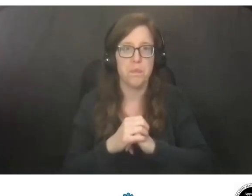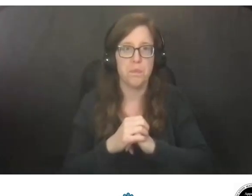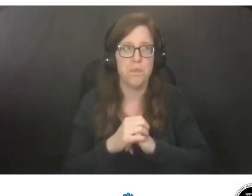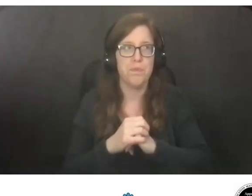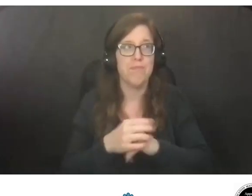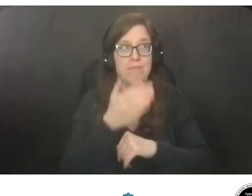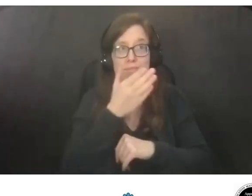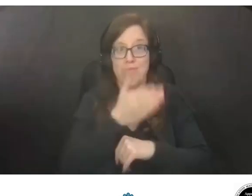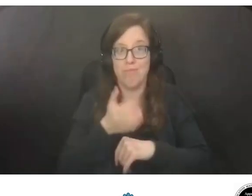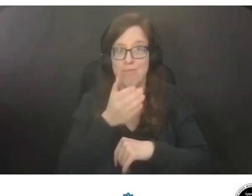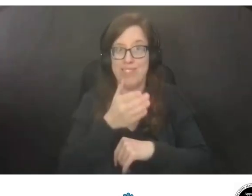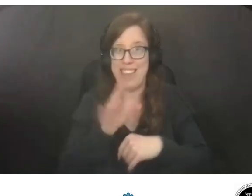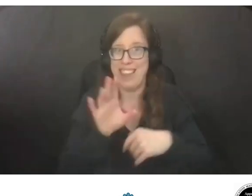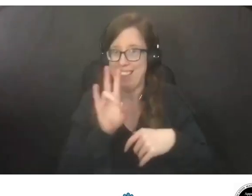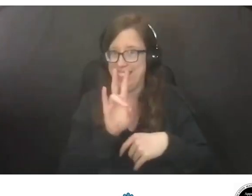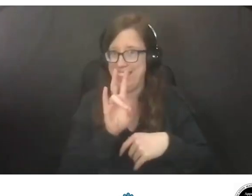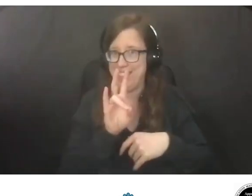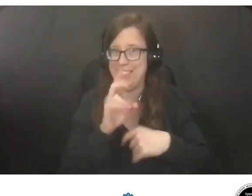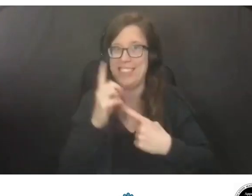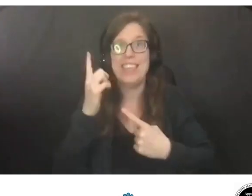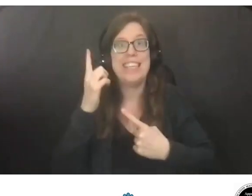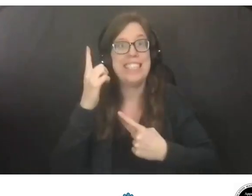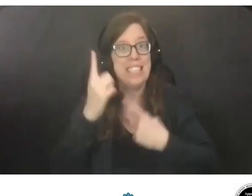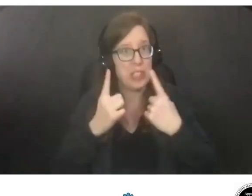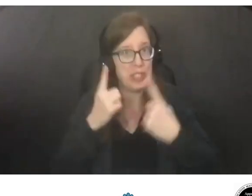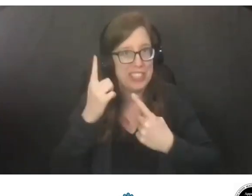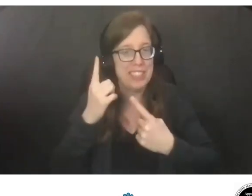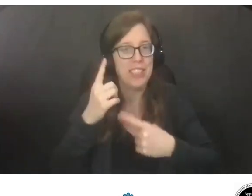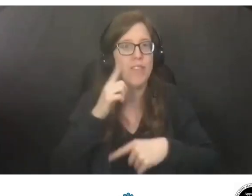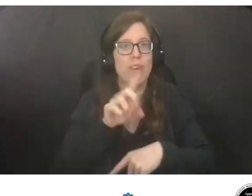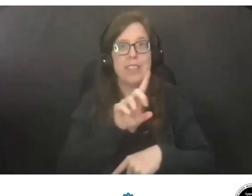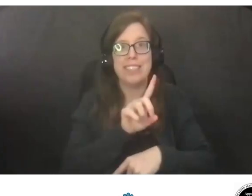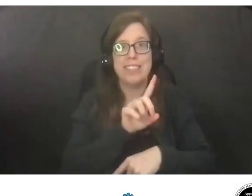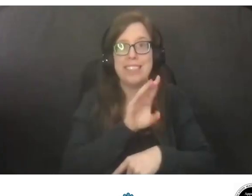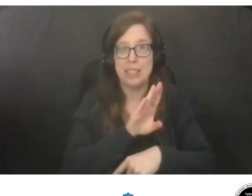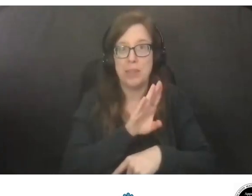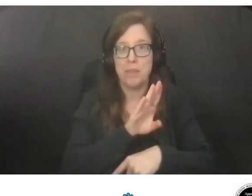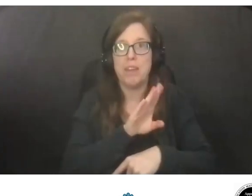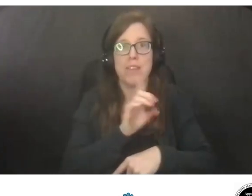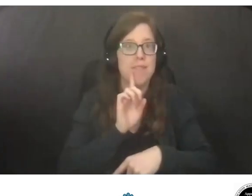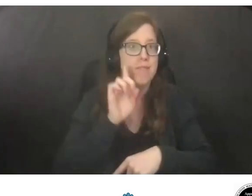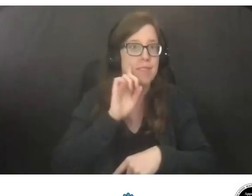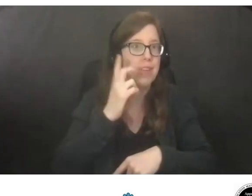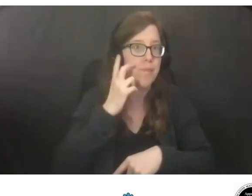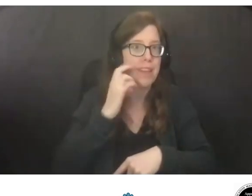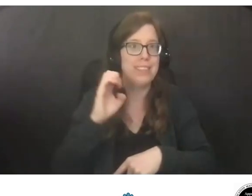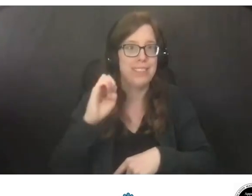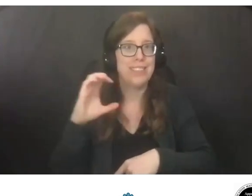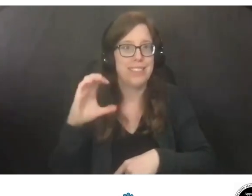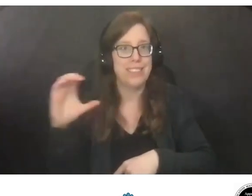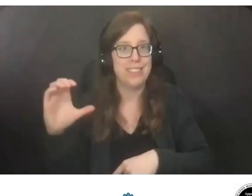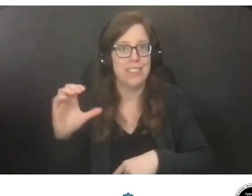And then here are the seven Considerations in the DBECC–Deafblind ECC. So many